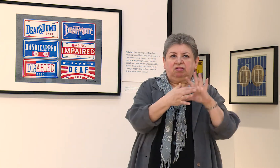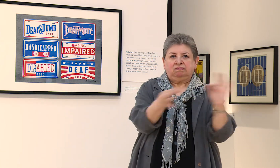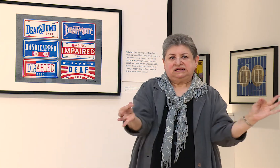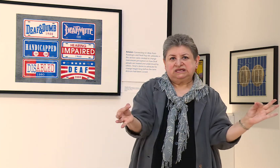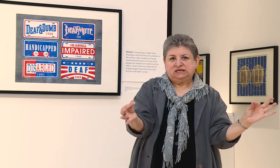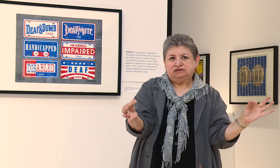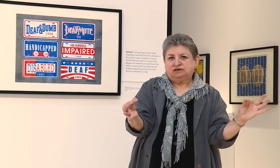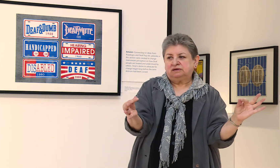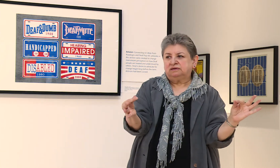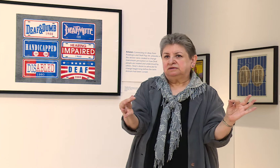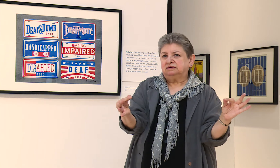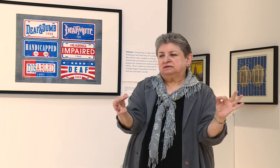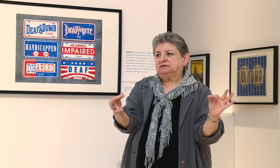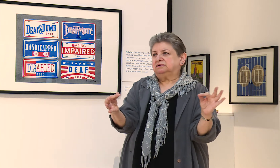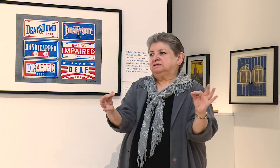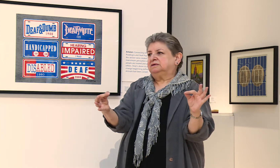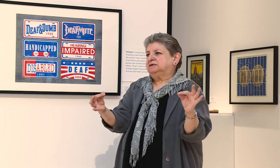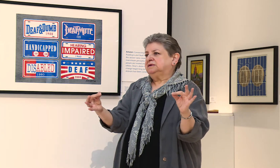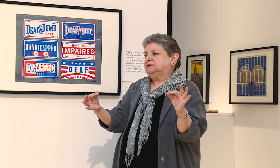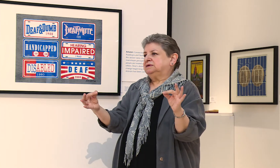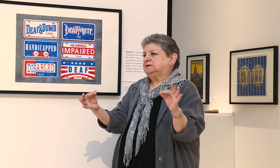in the social and political message,